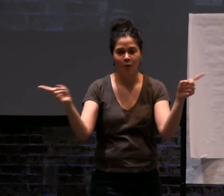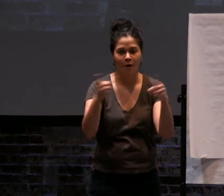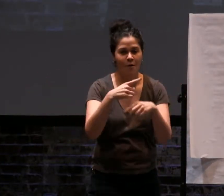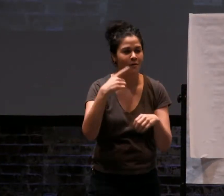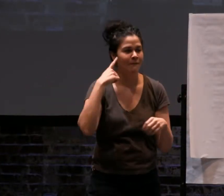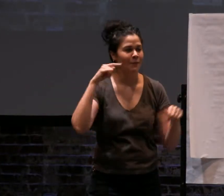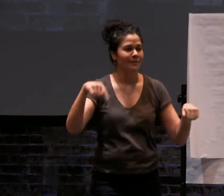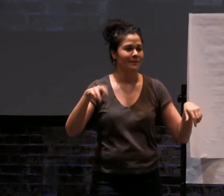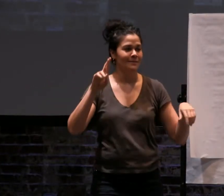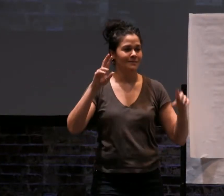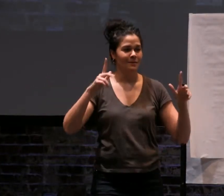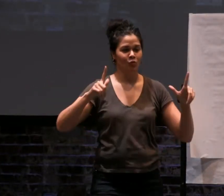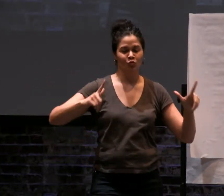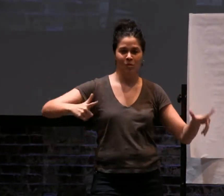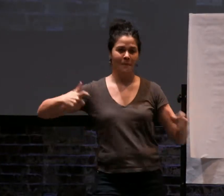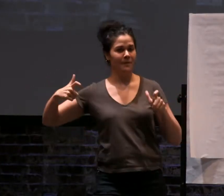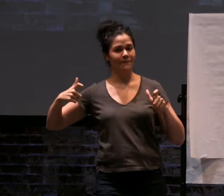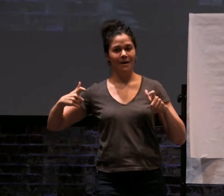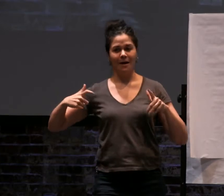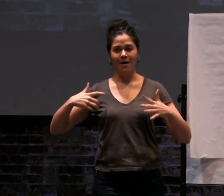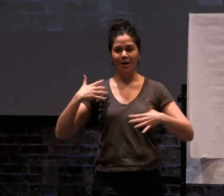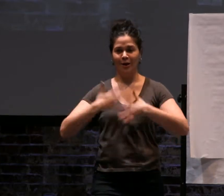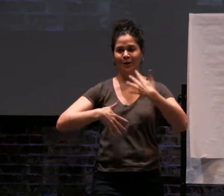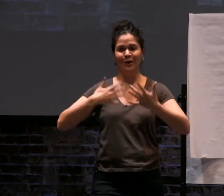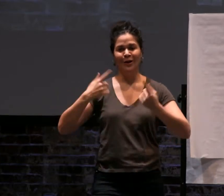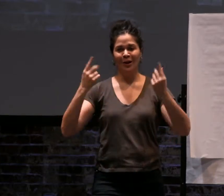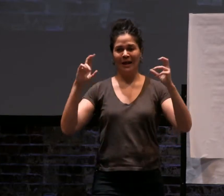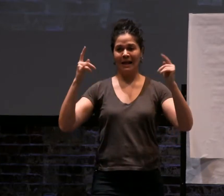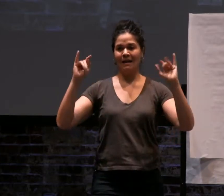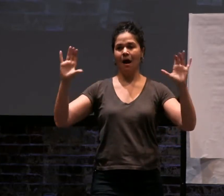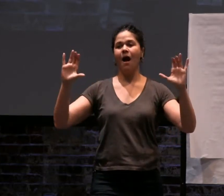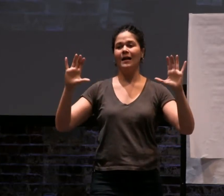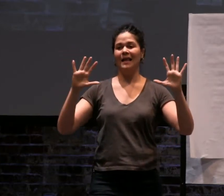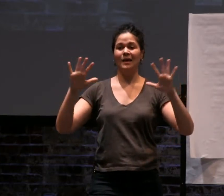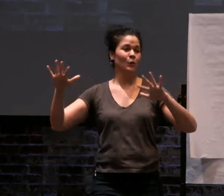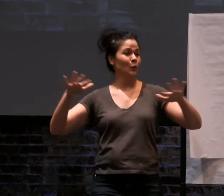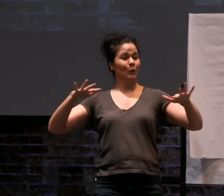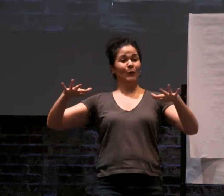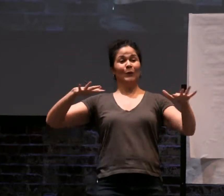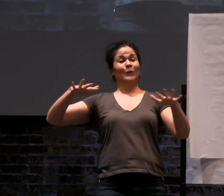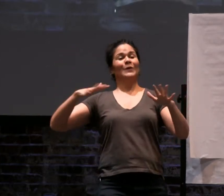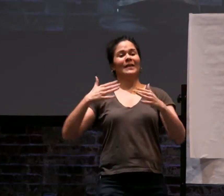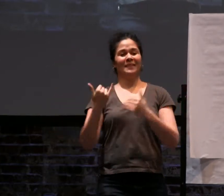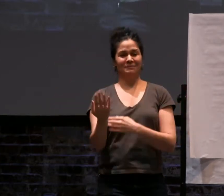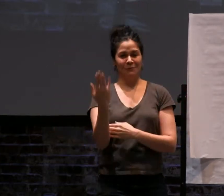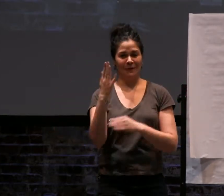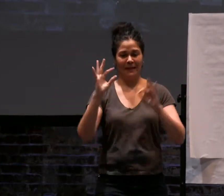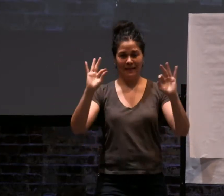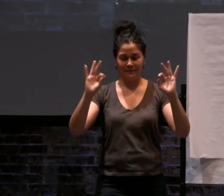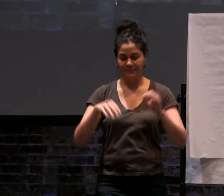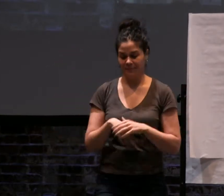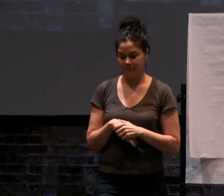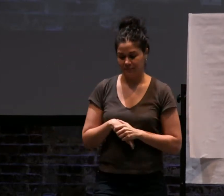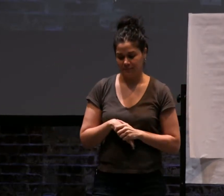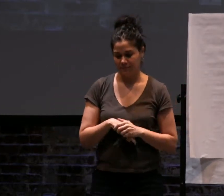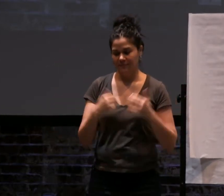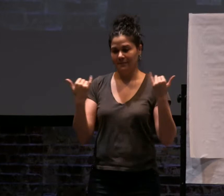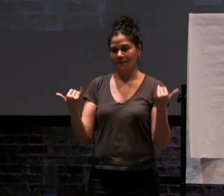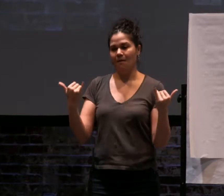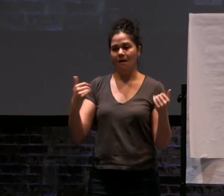Once again, I want to thank everyone for this rapid fire collective activity that we had this morning.